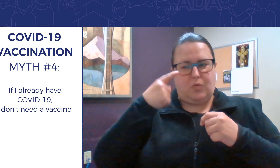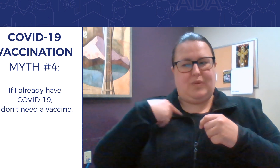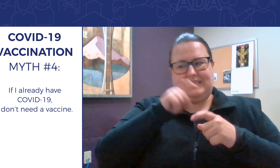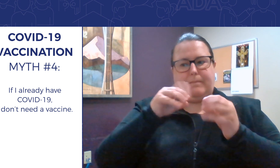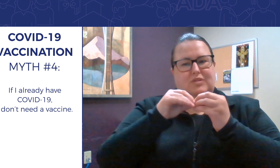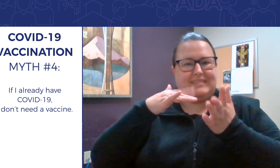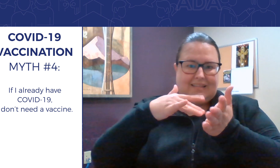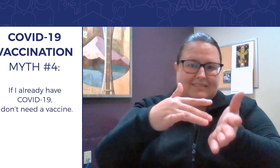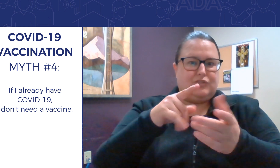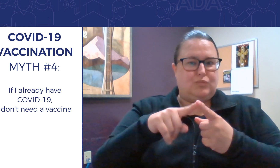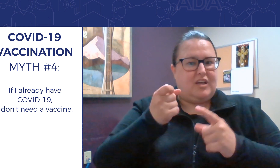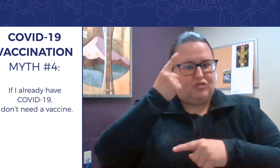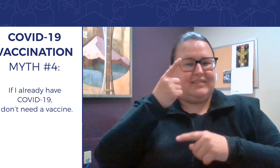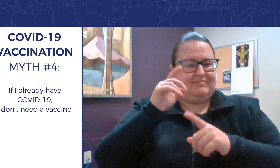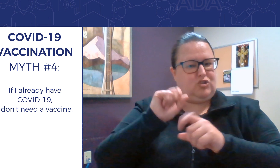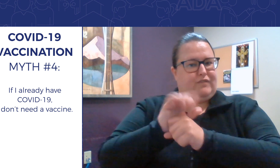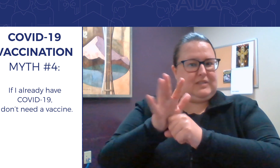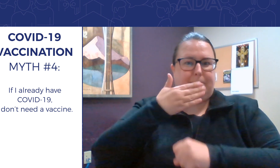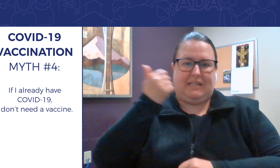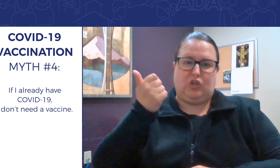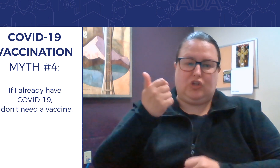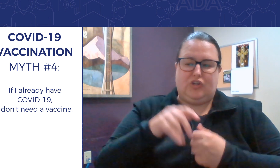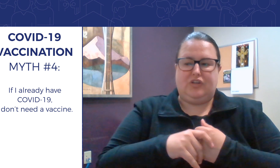But we really need more information and research to find out.